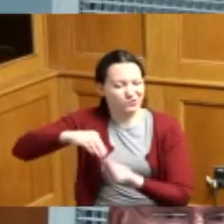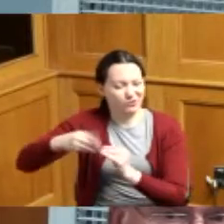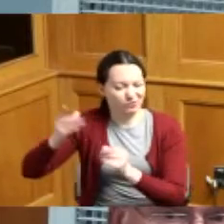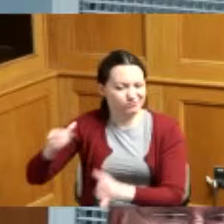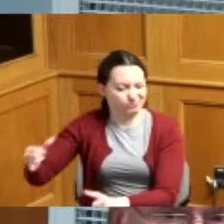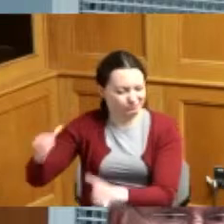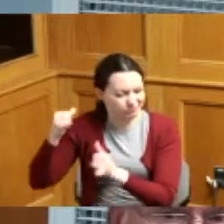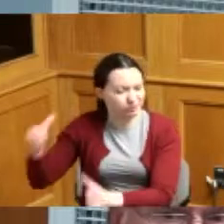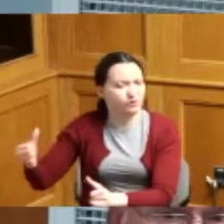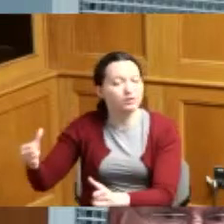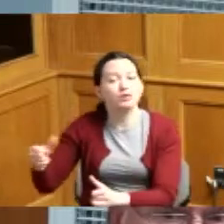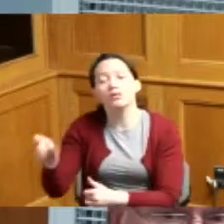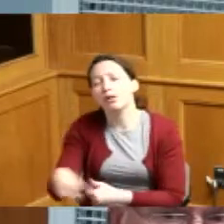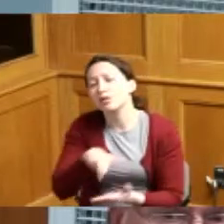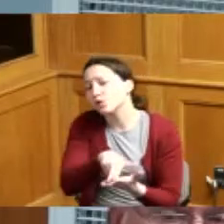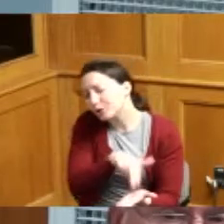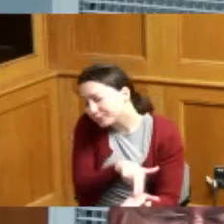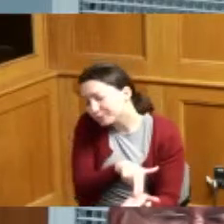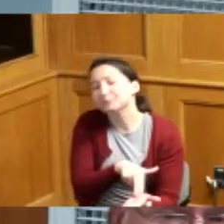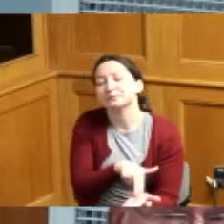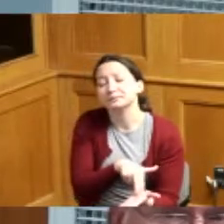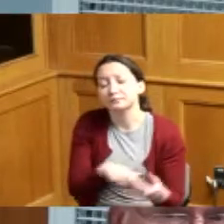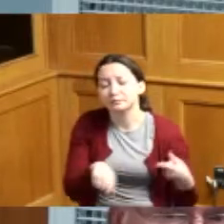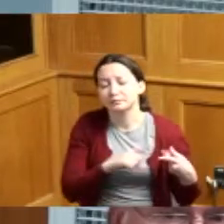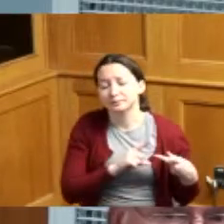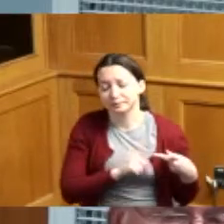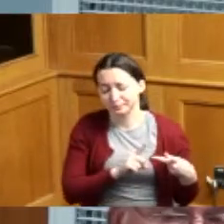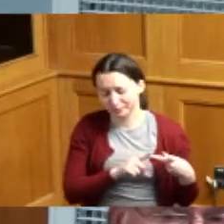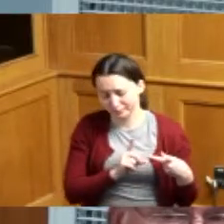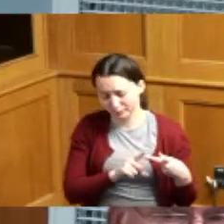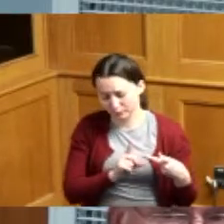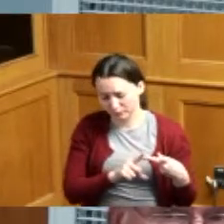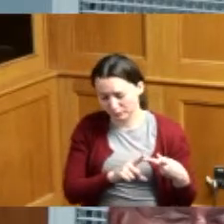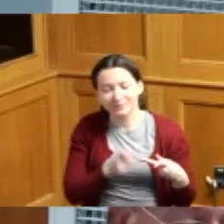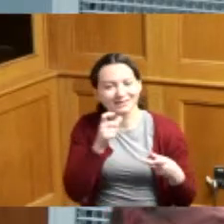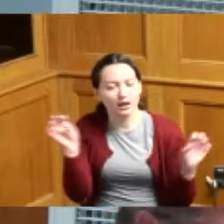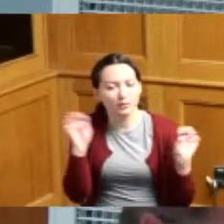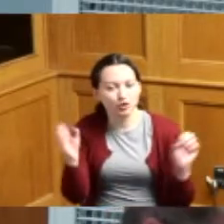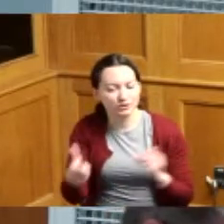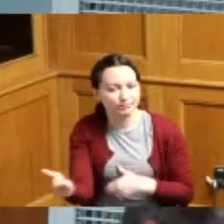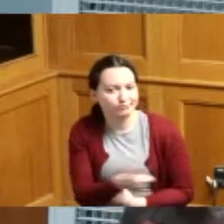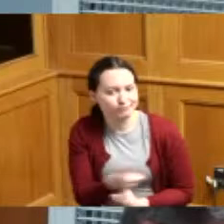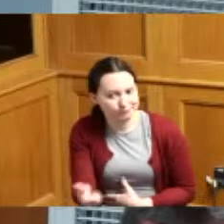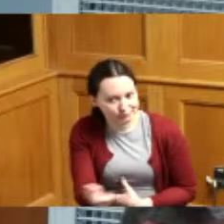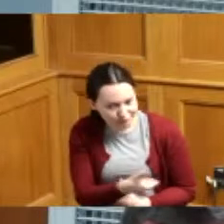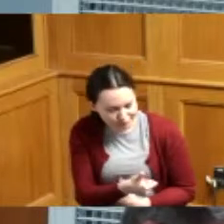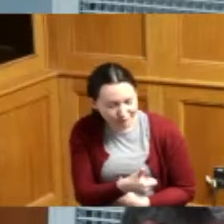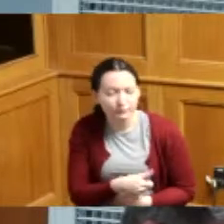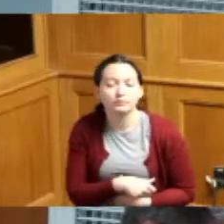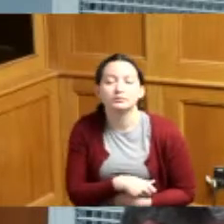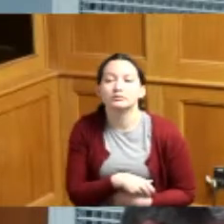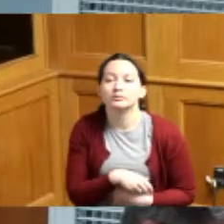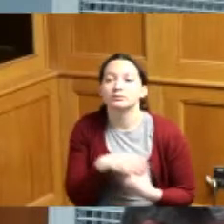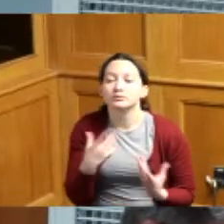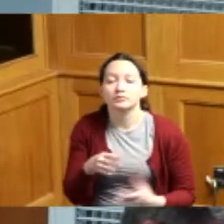past the other contract is for the non-emergency transportation and that is for Hamilton County